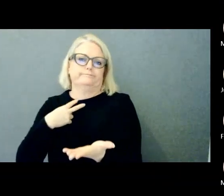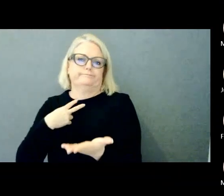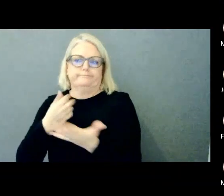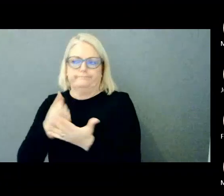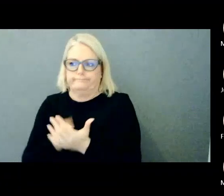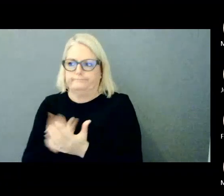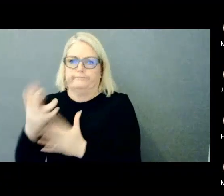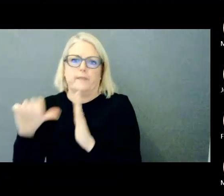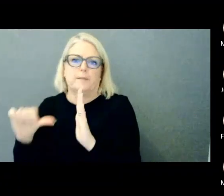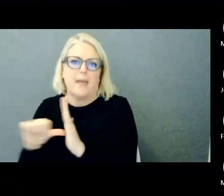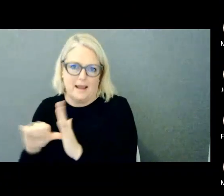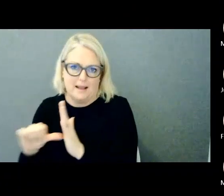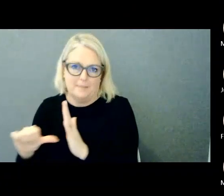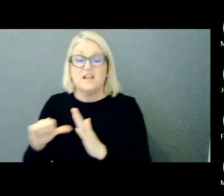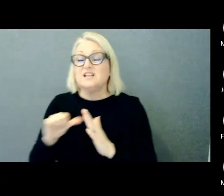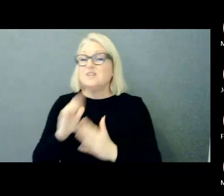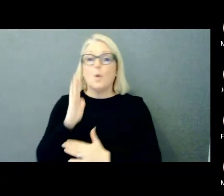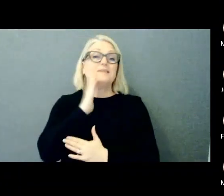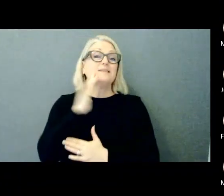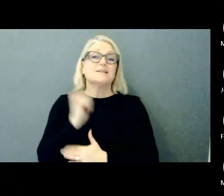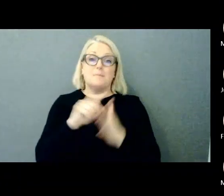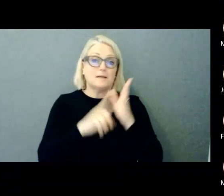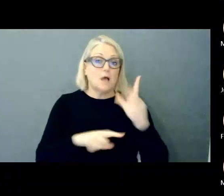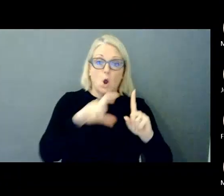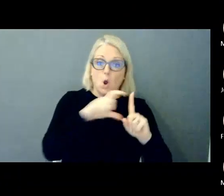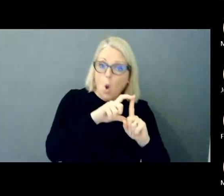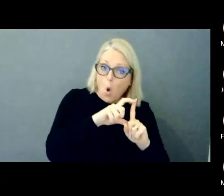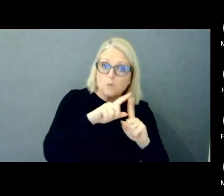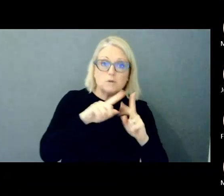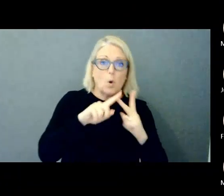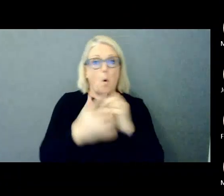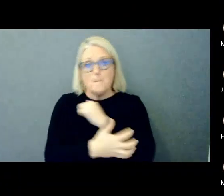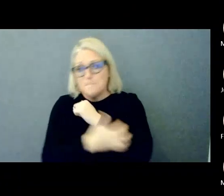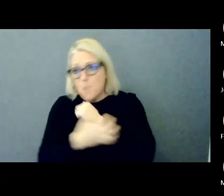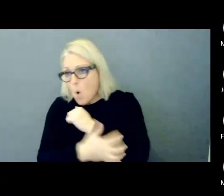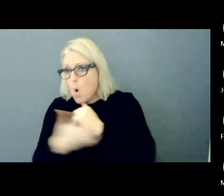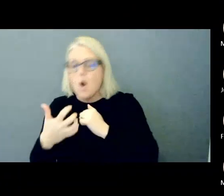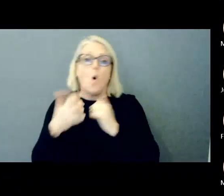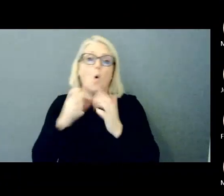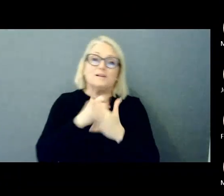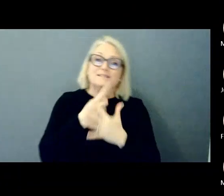And that goes for coal groups, low-income groups, et cetera. And I think that goes to the importance of co-design